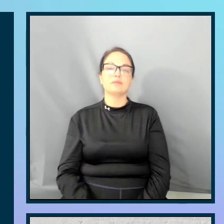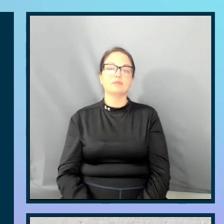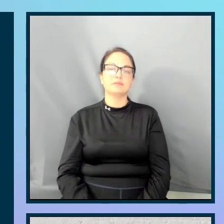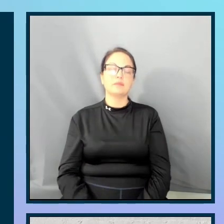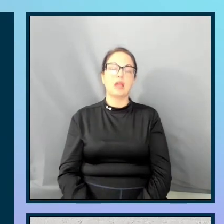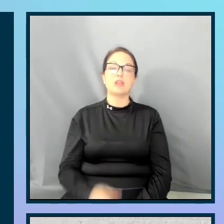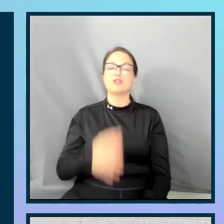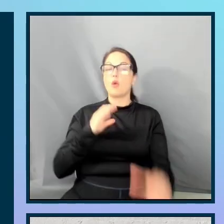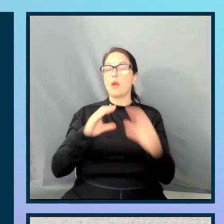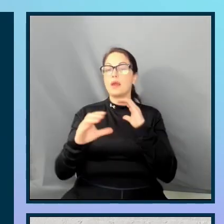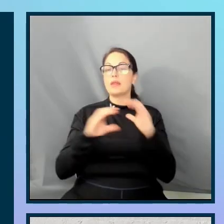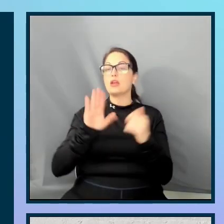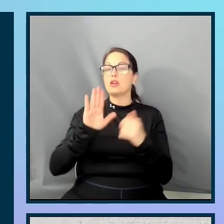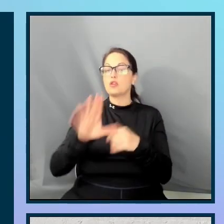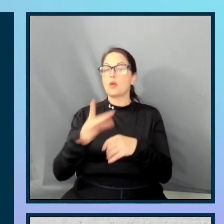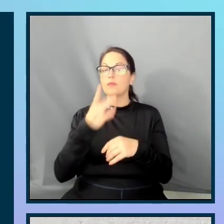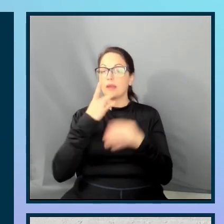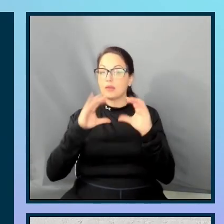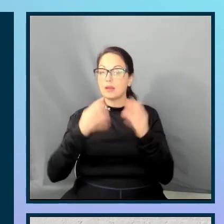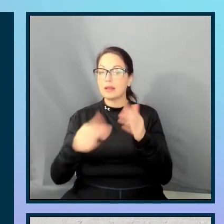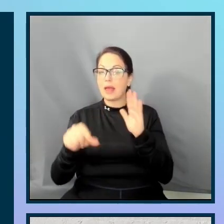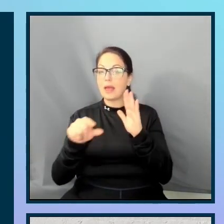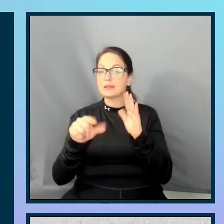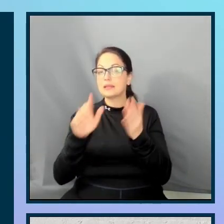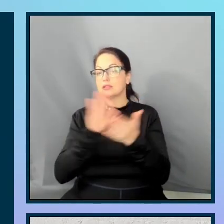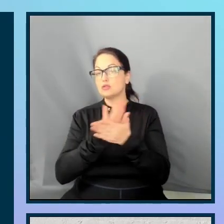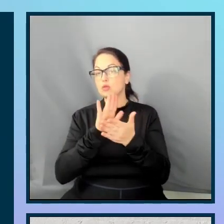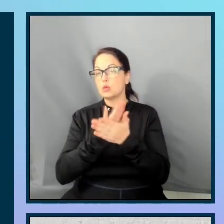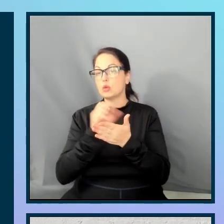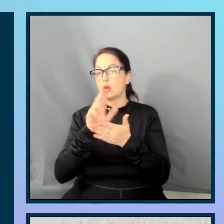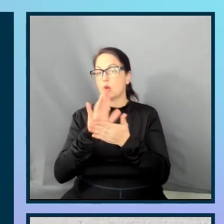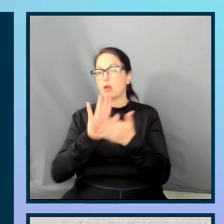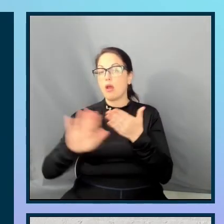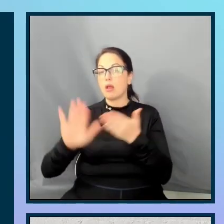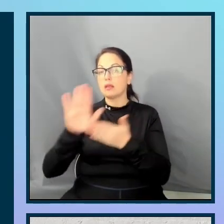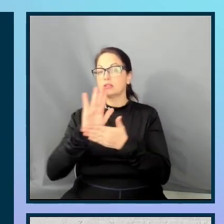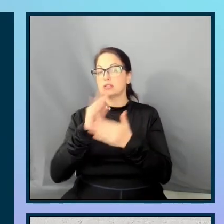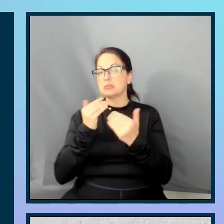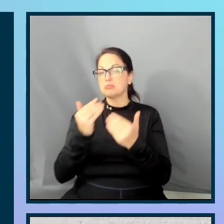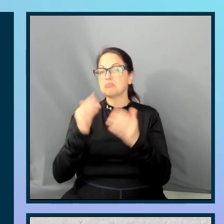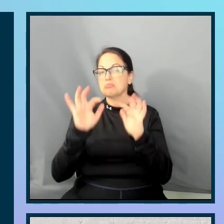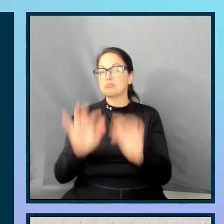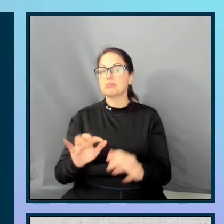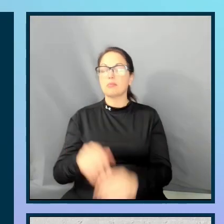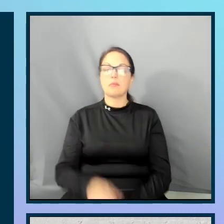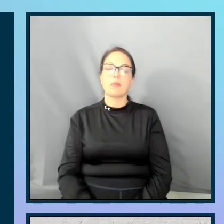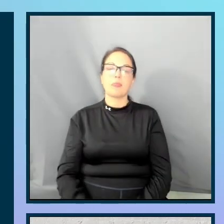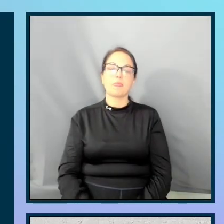what was your favorite class in grade school or college? If I back up six years ago